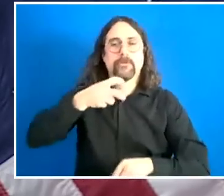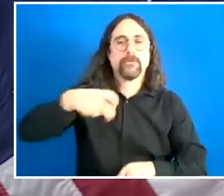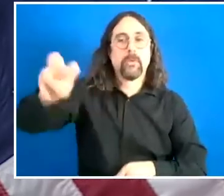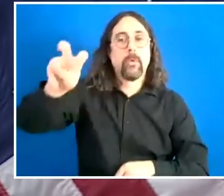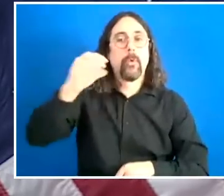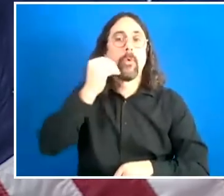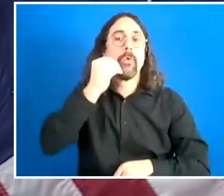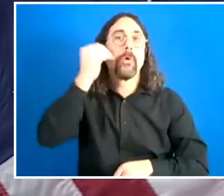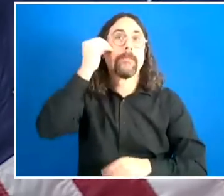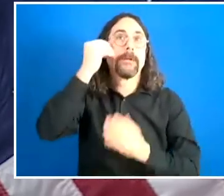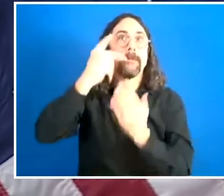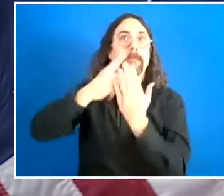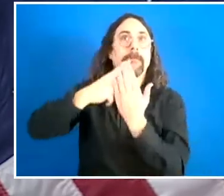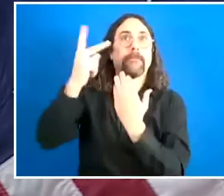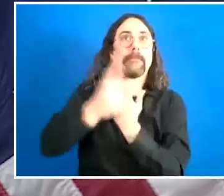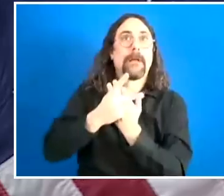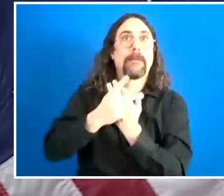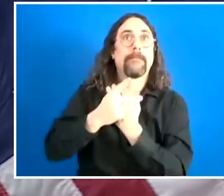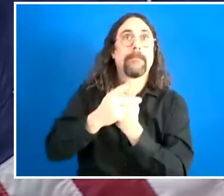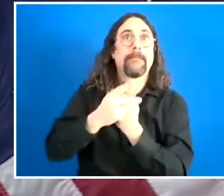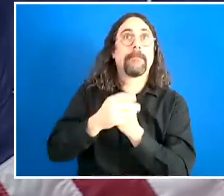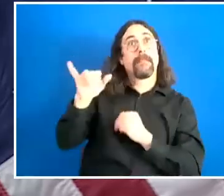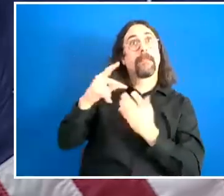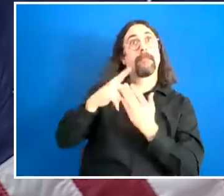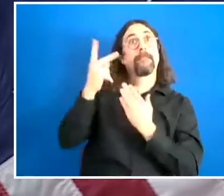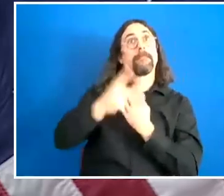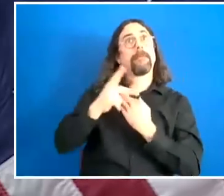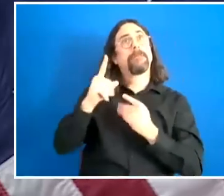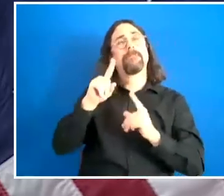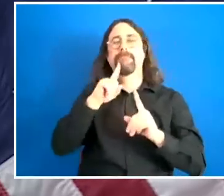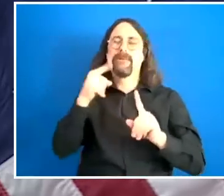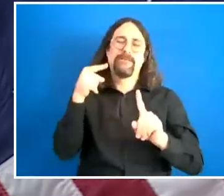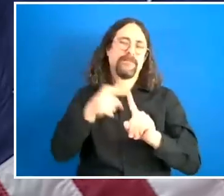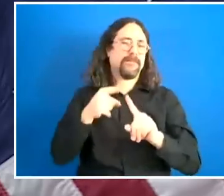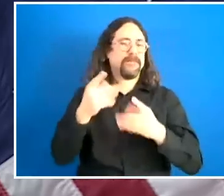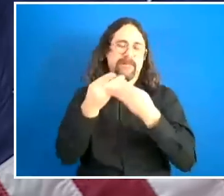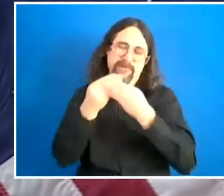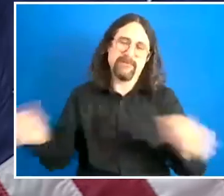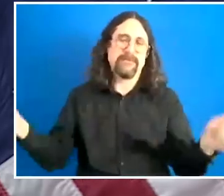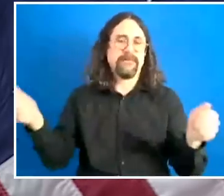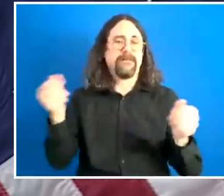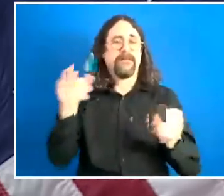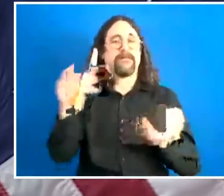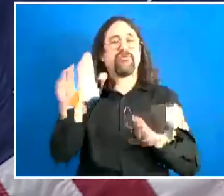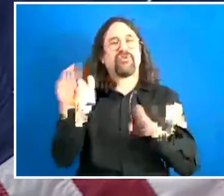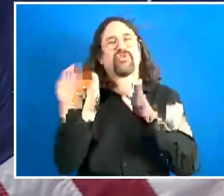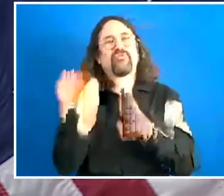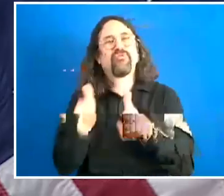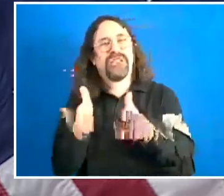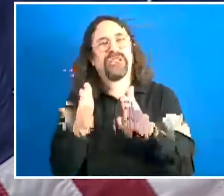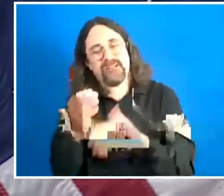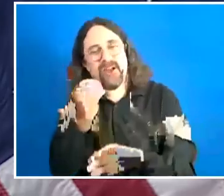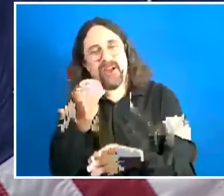AUDACIOUS AMBITIOUS EFFORT IN THE HIORSTYOF THE CITY TO END PERMANENT STREET HOMELESSNESS AND THE REONAS WE ANNOUNCED IT THEN